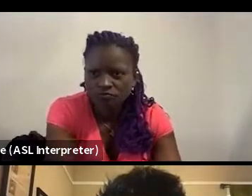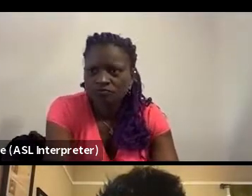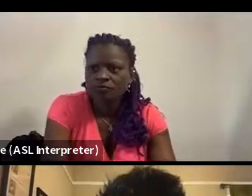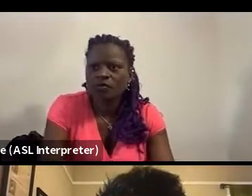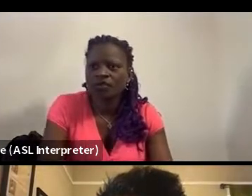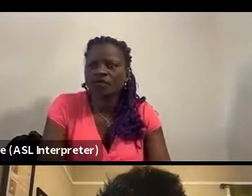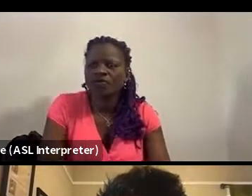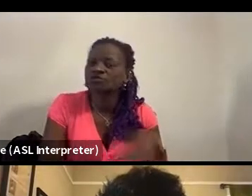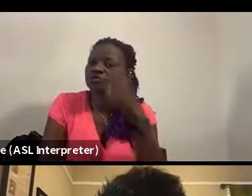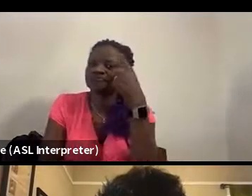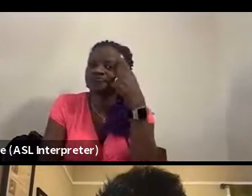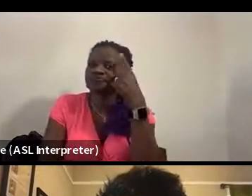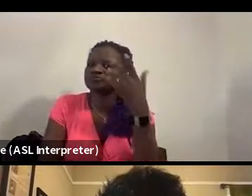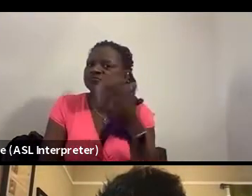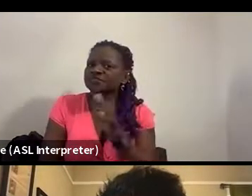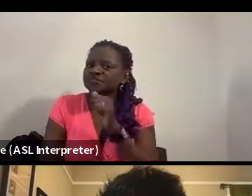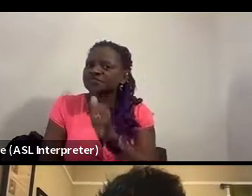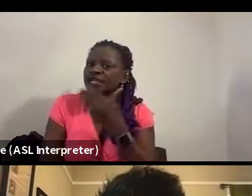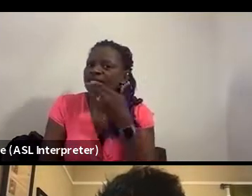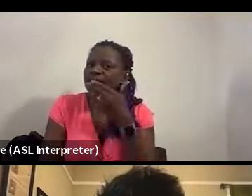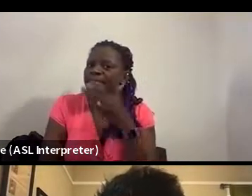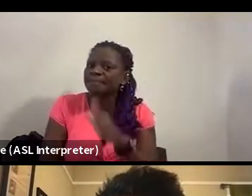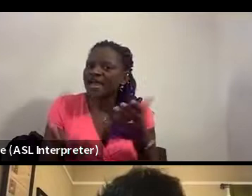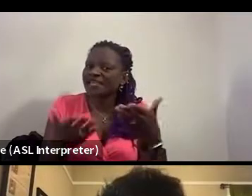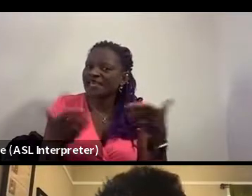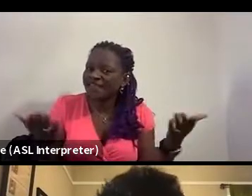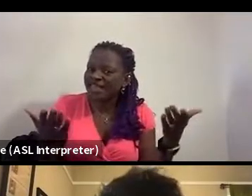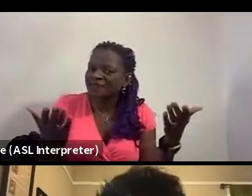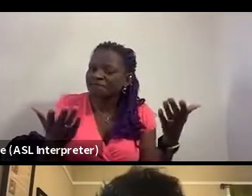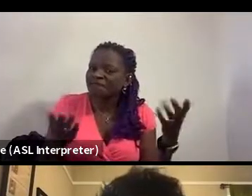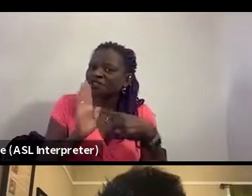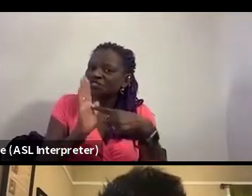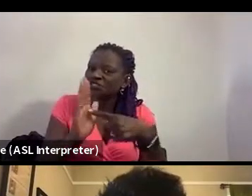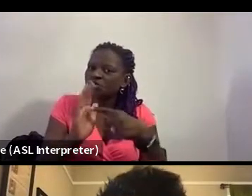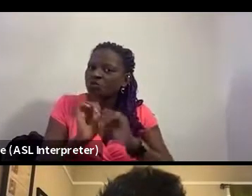Is actually a good this is how science is supposed to work. That's exactly what doctora Mase is saying.